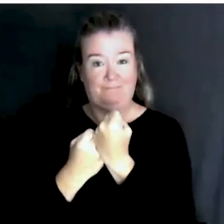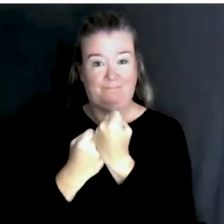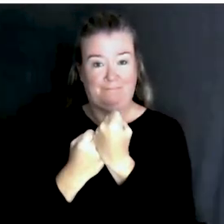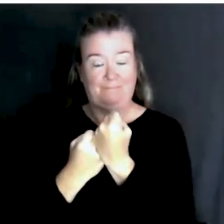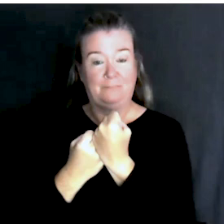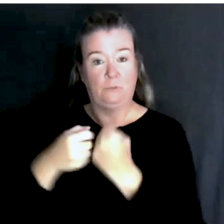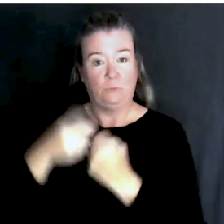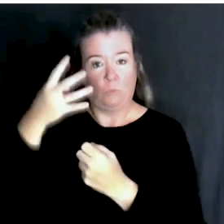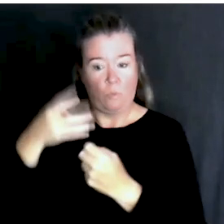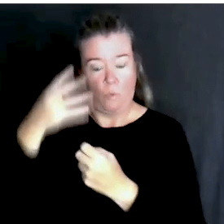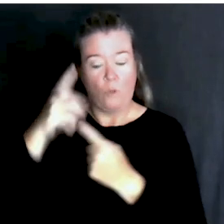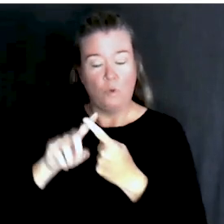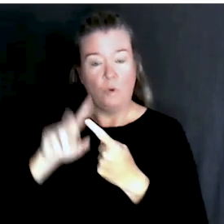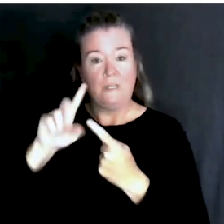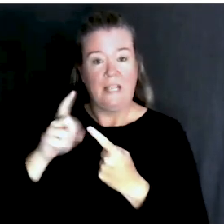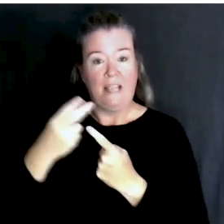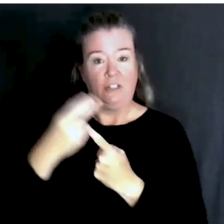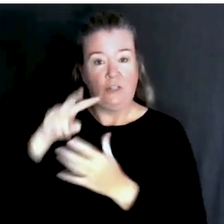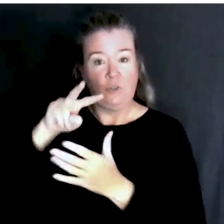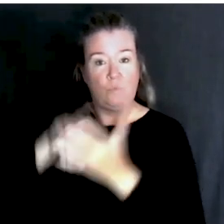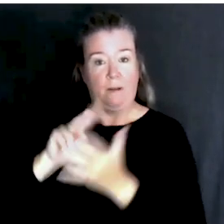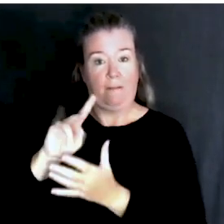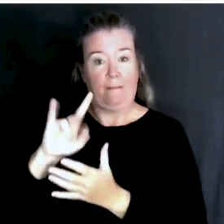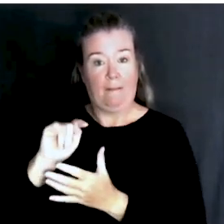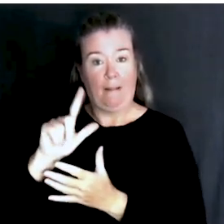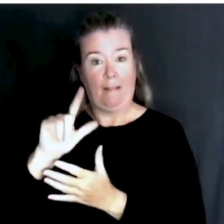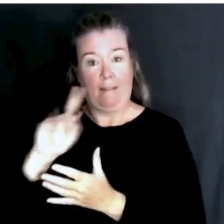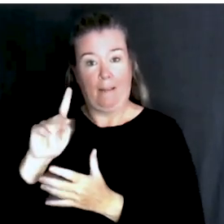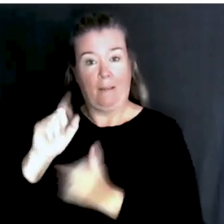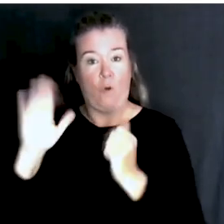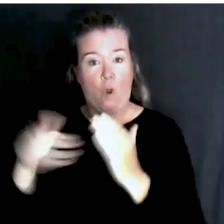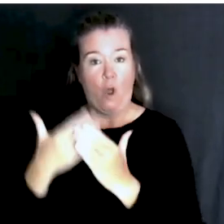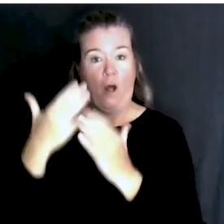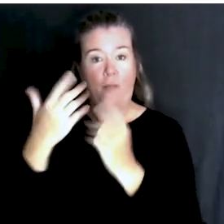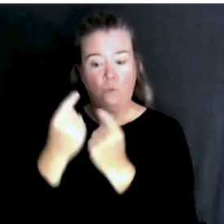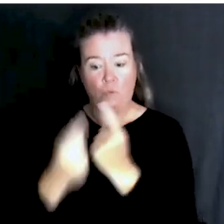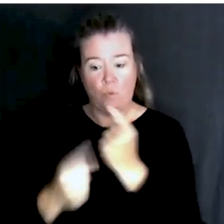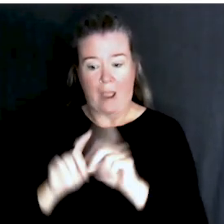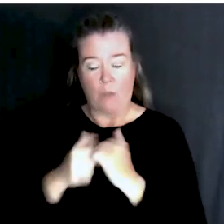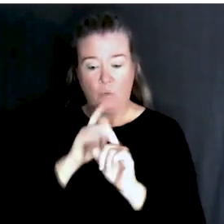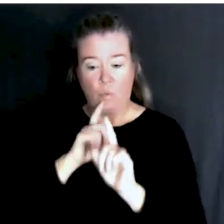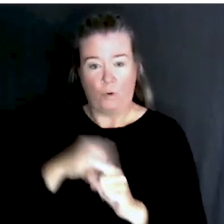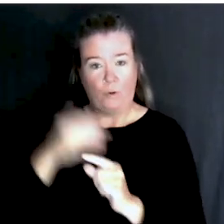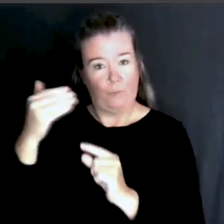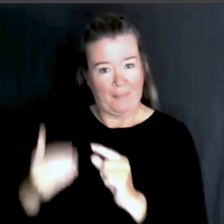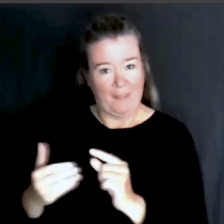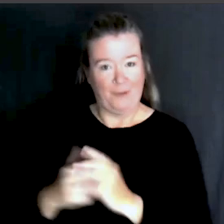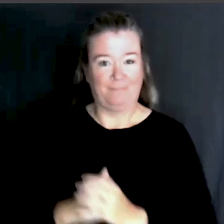Scroll to the DHH Reading Kits link, and all the steps to order a kit are listed right there.